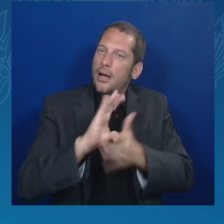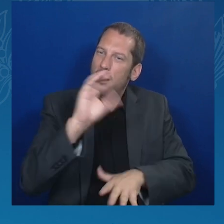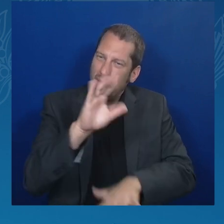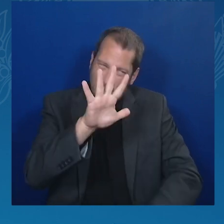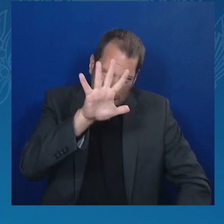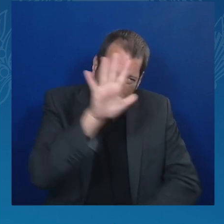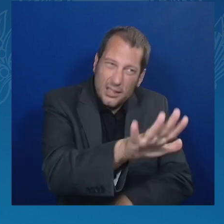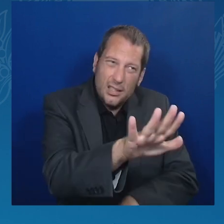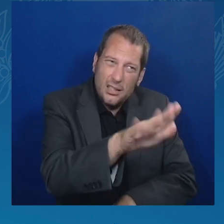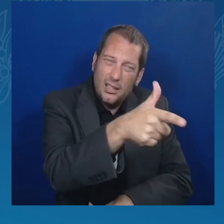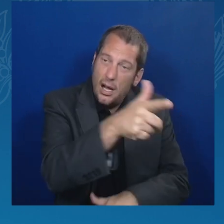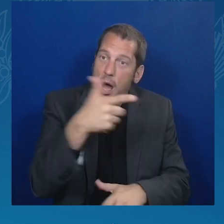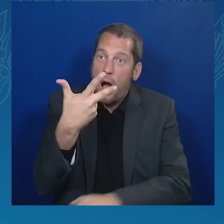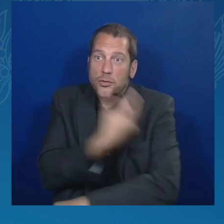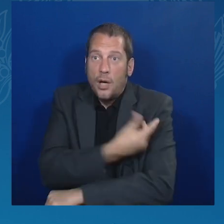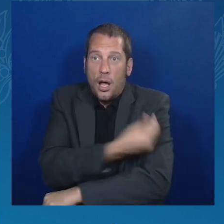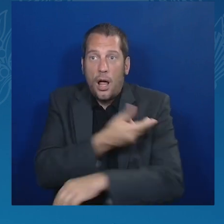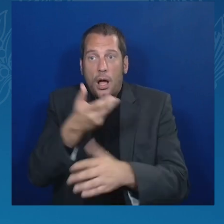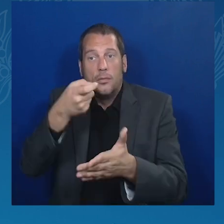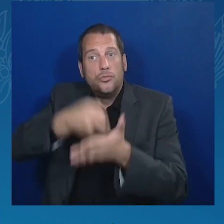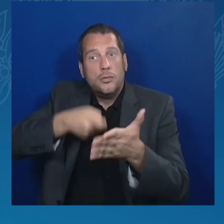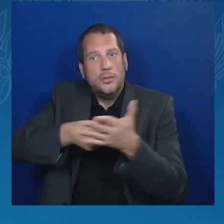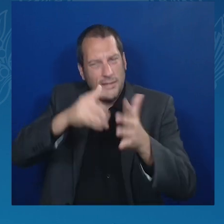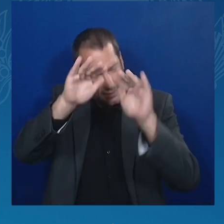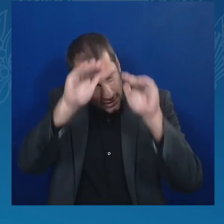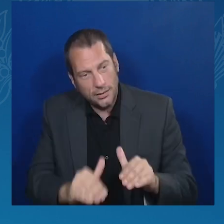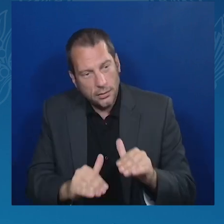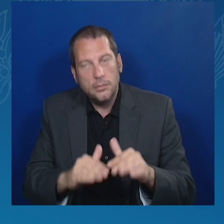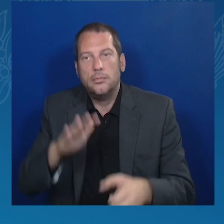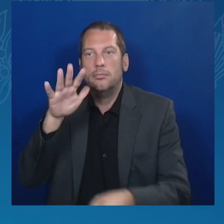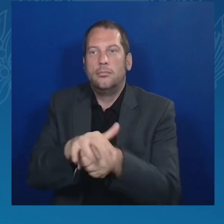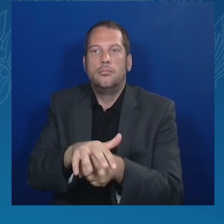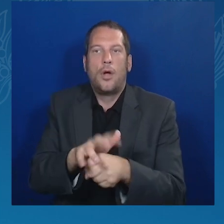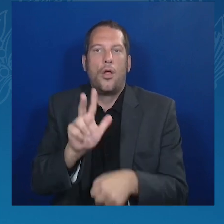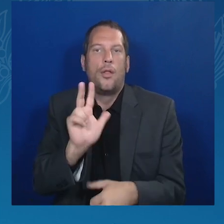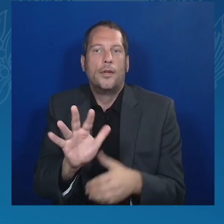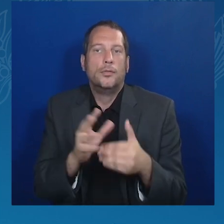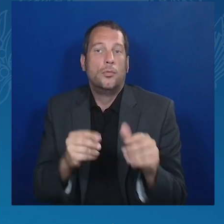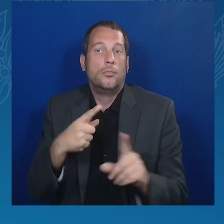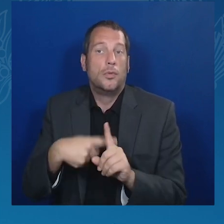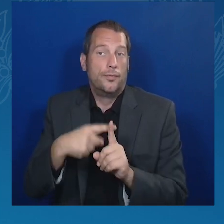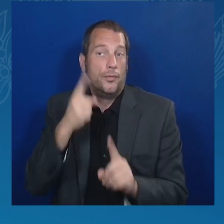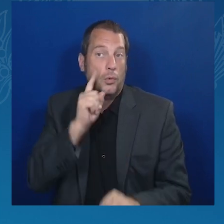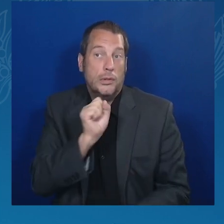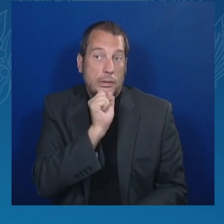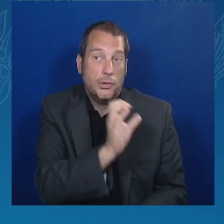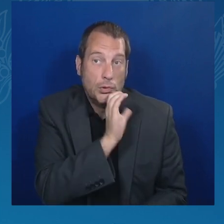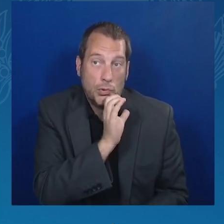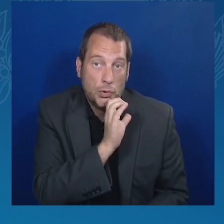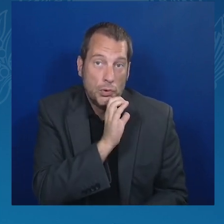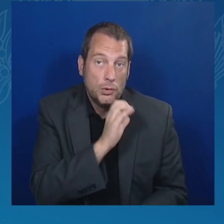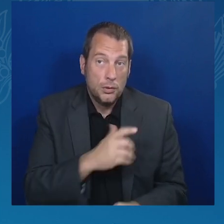And now, because of our work together, three of the largest drug companies in the country